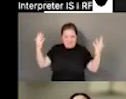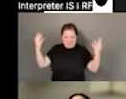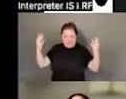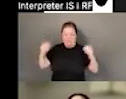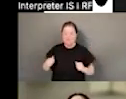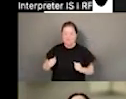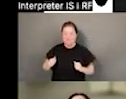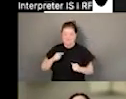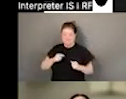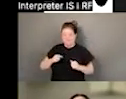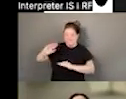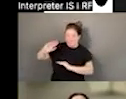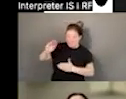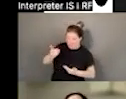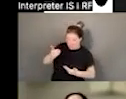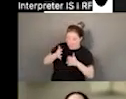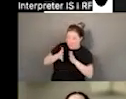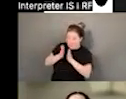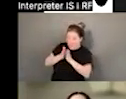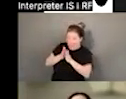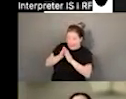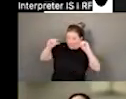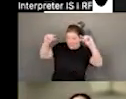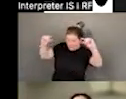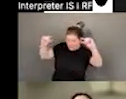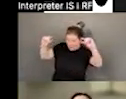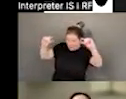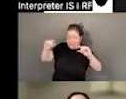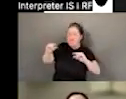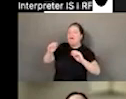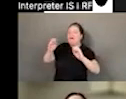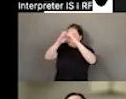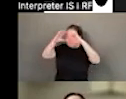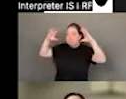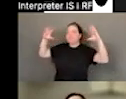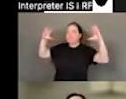to the content before presenting the large chunk of text on the website.